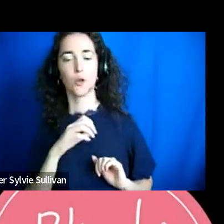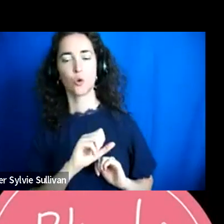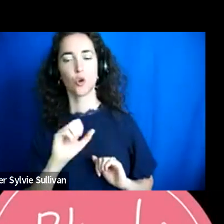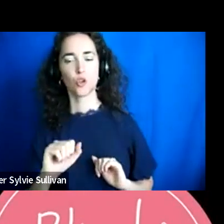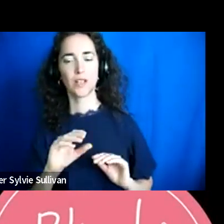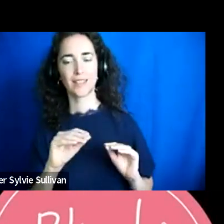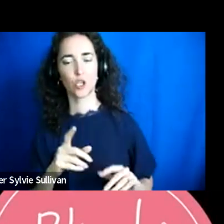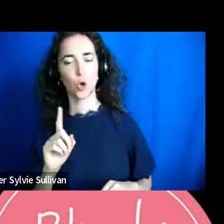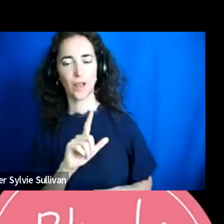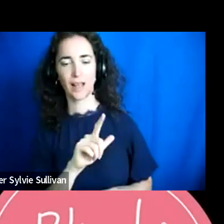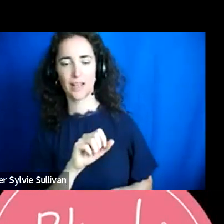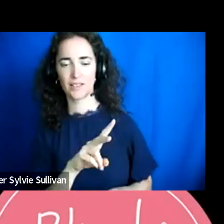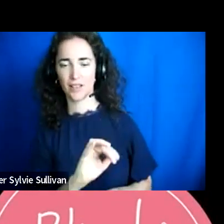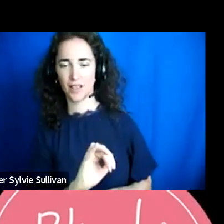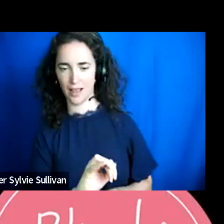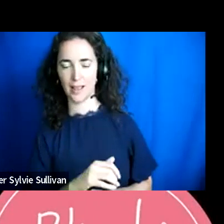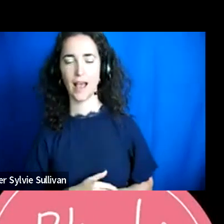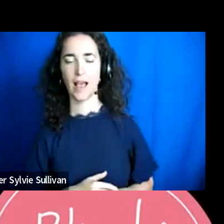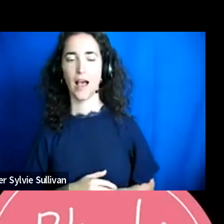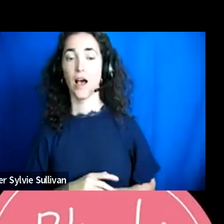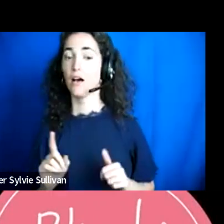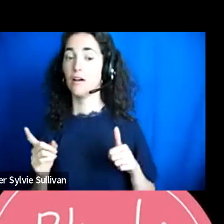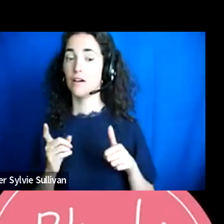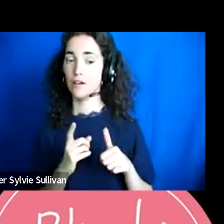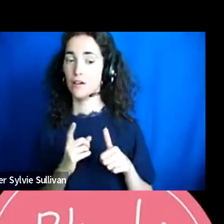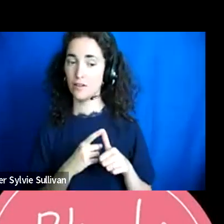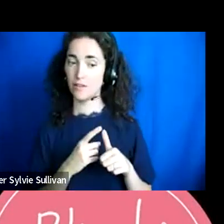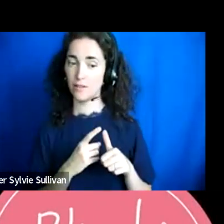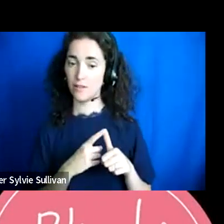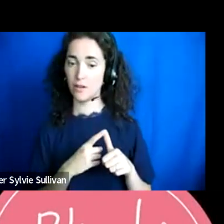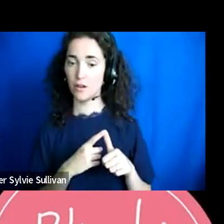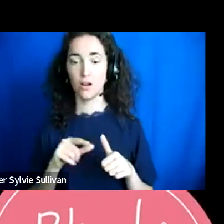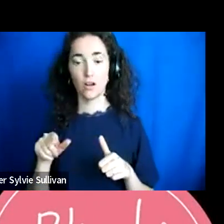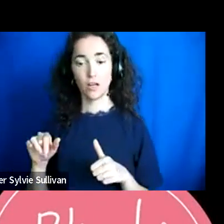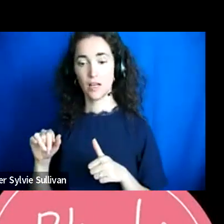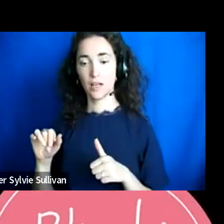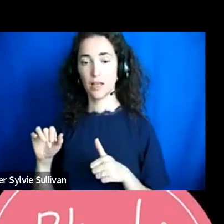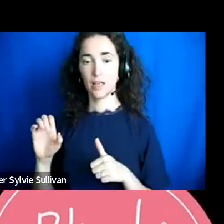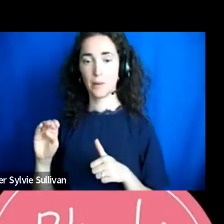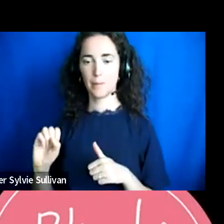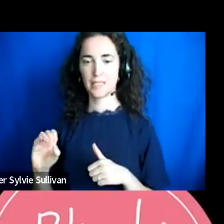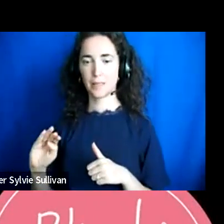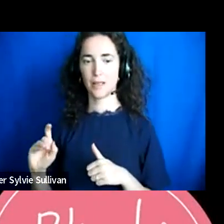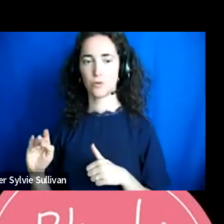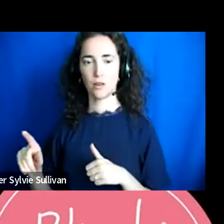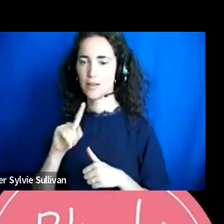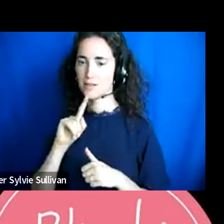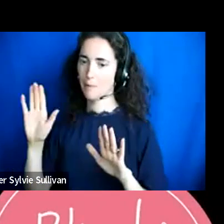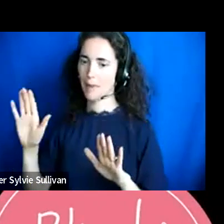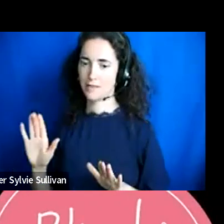Lsbi First of all, this manual is amazing, because I can remember getting there.